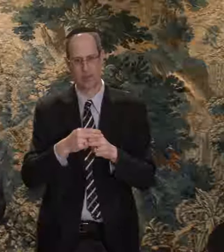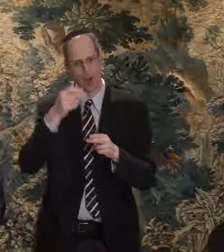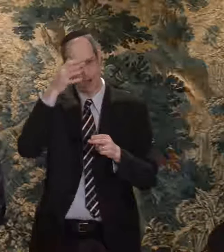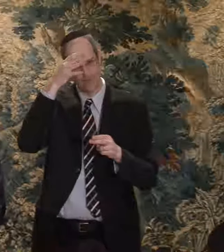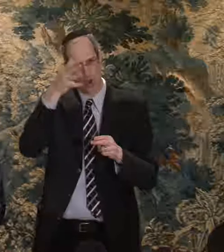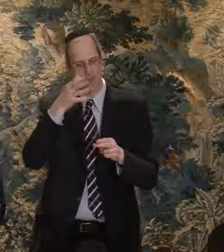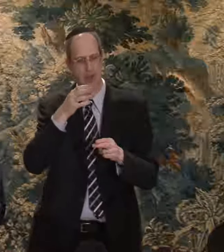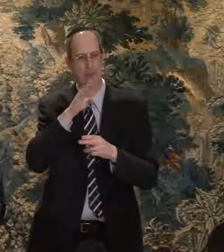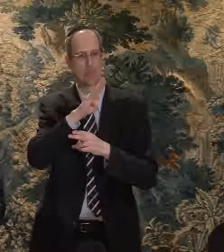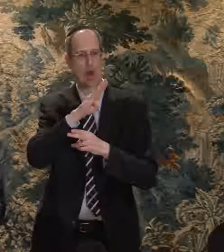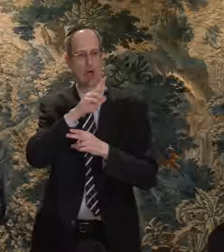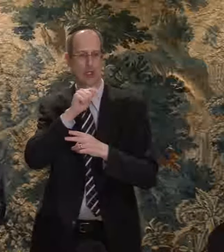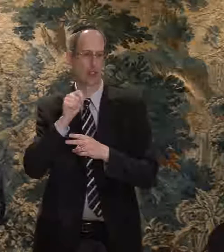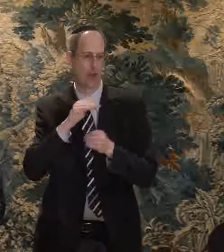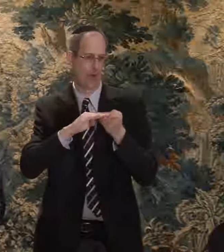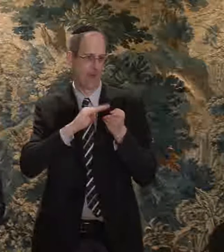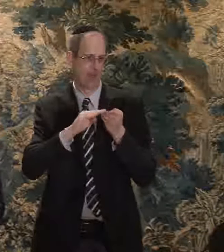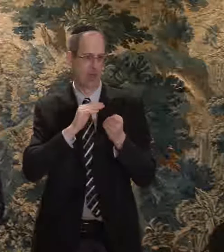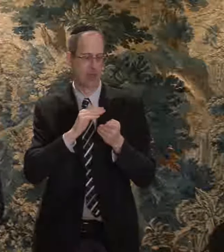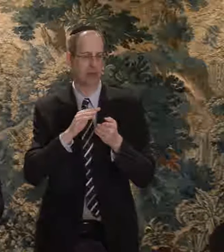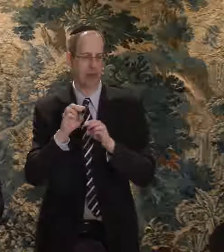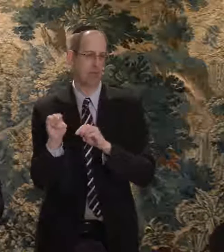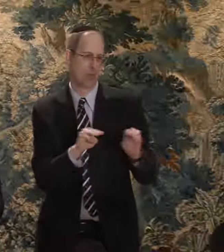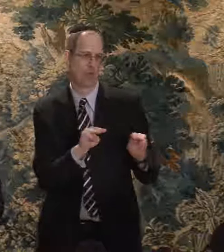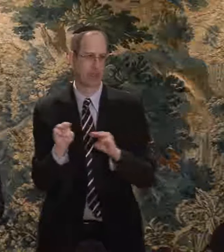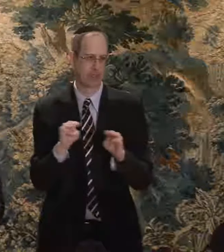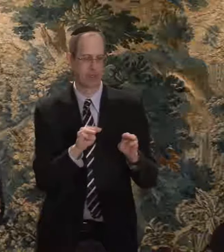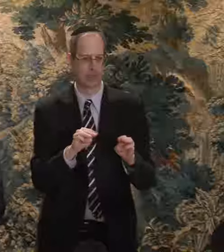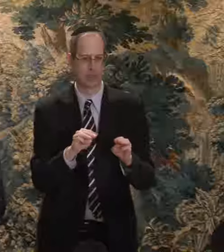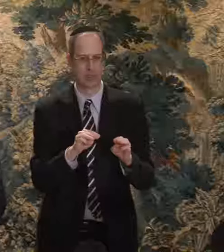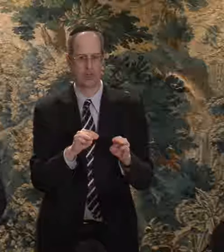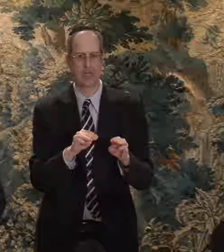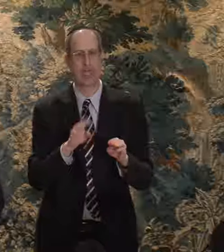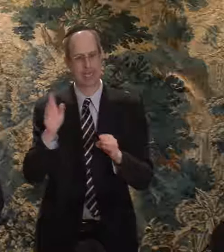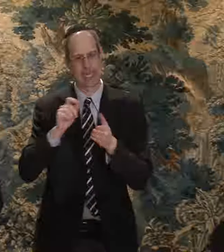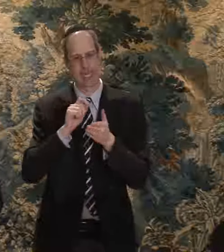ball chuva movement you should share Yosef and he wrote he told over many